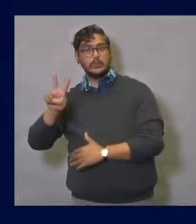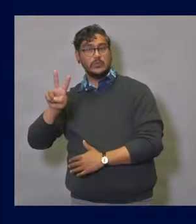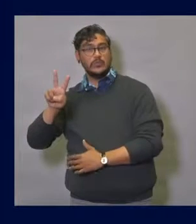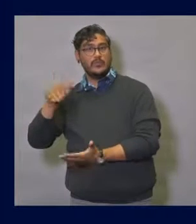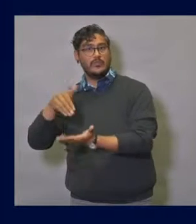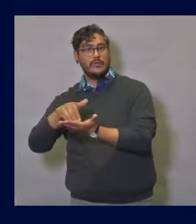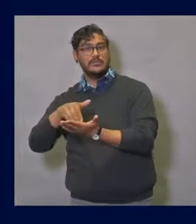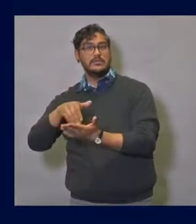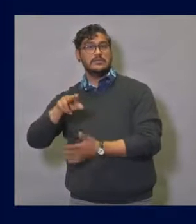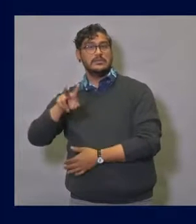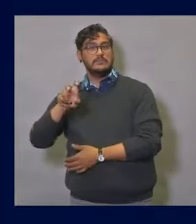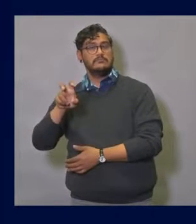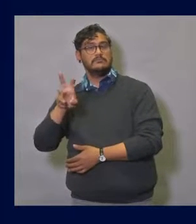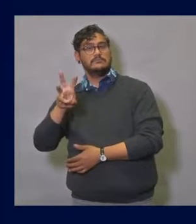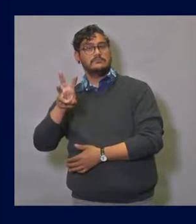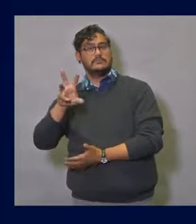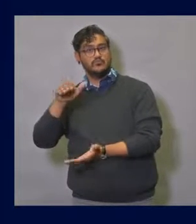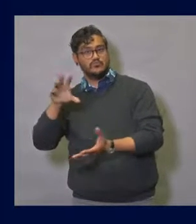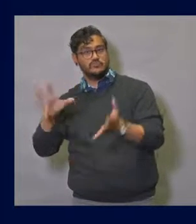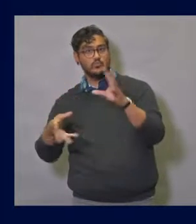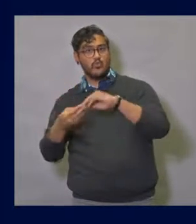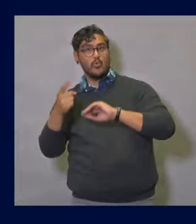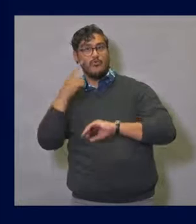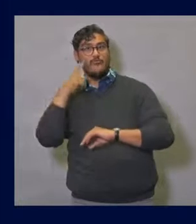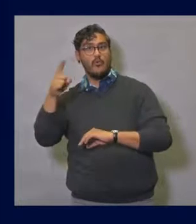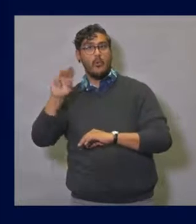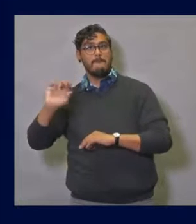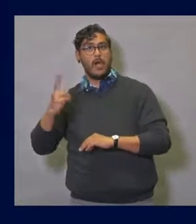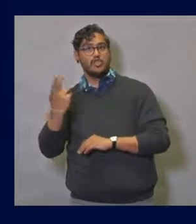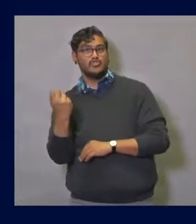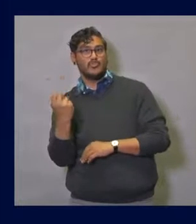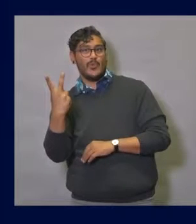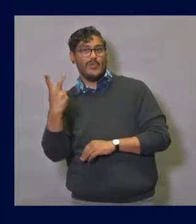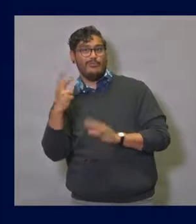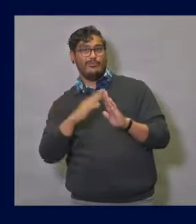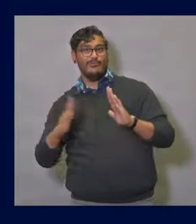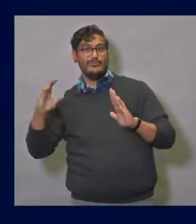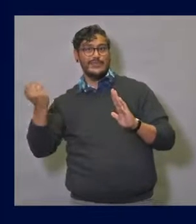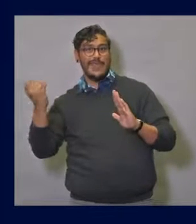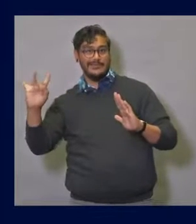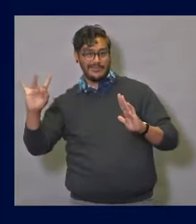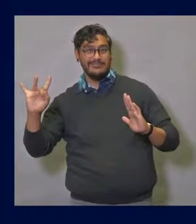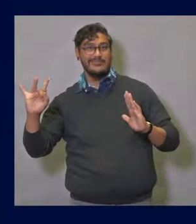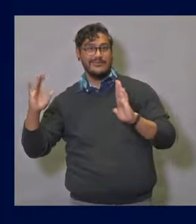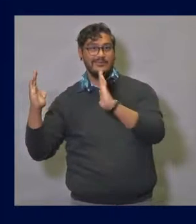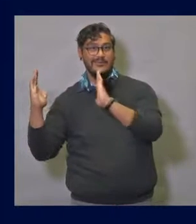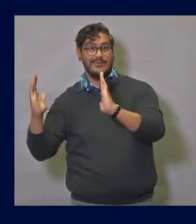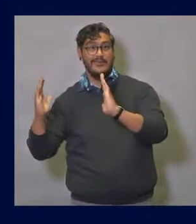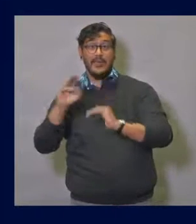JANUARY DOWN TO 2683 NEW CASES